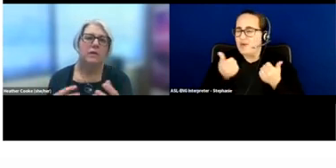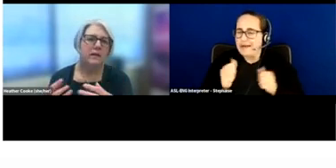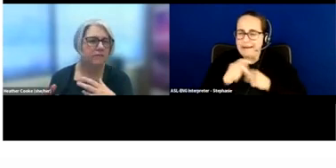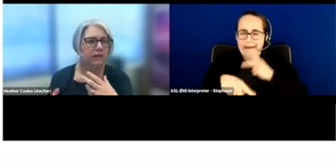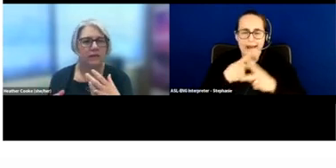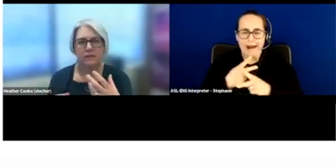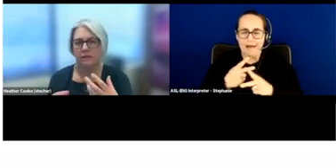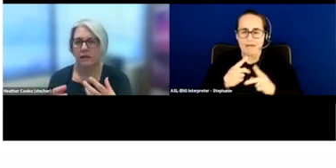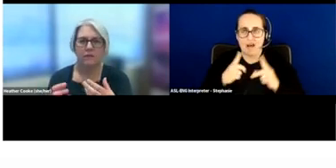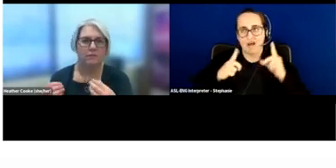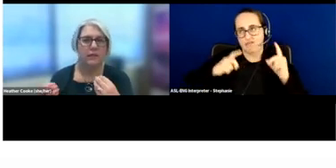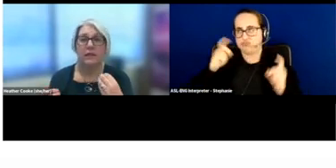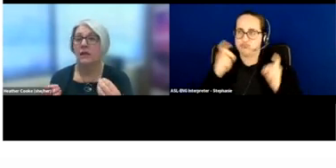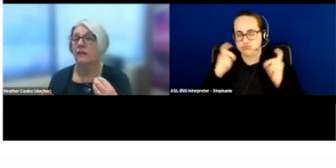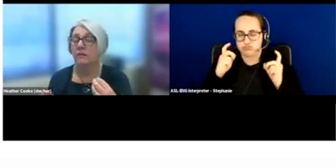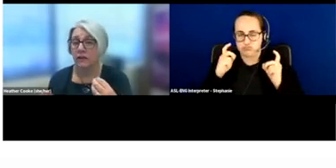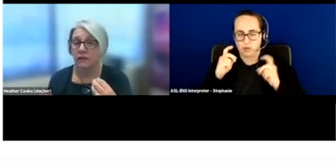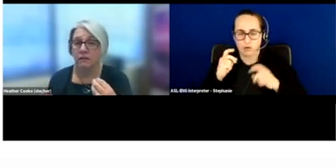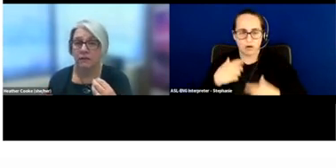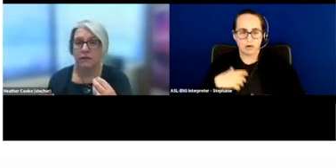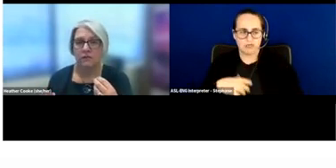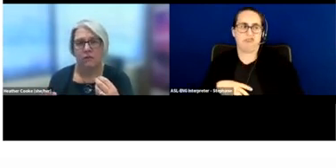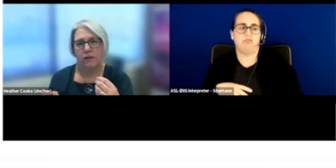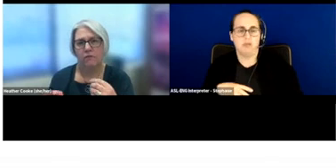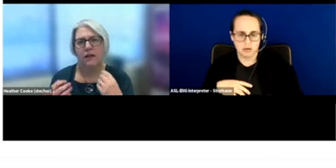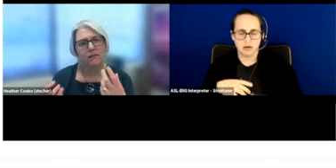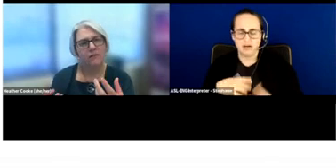conveyed the sense of being inconvenience so that relatively